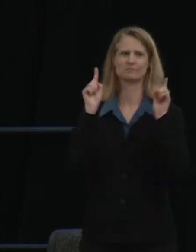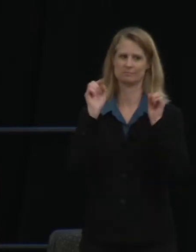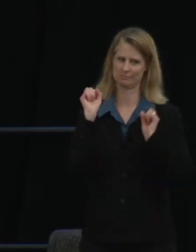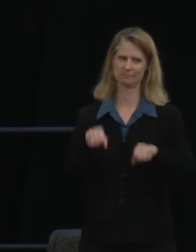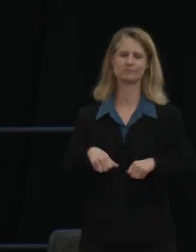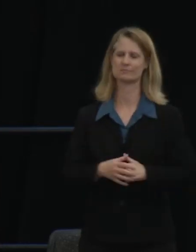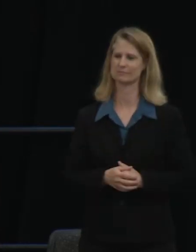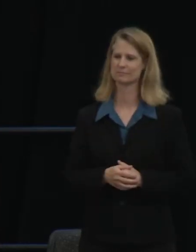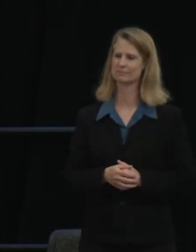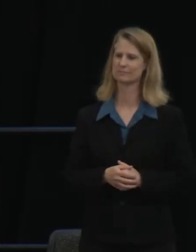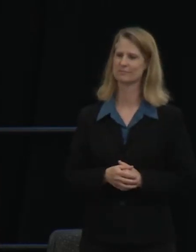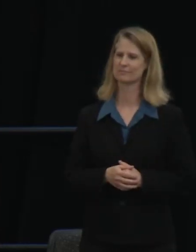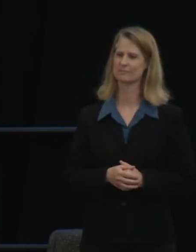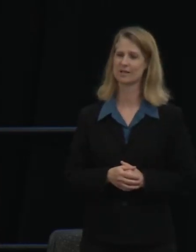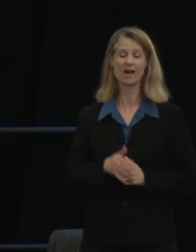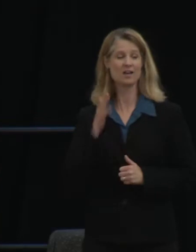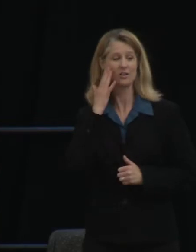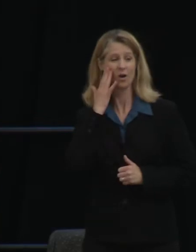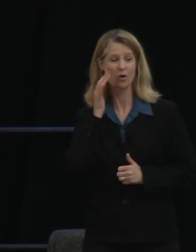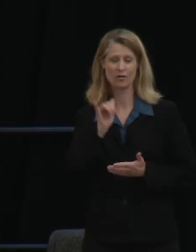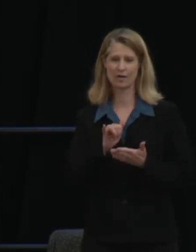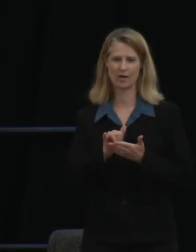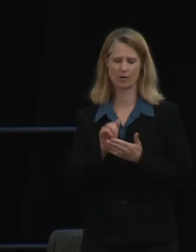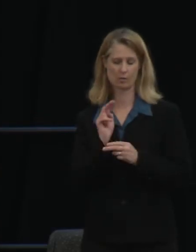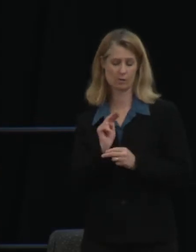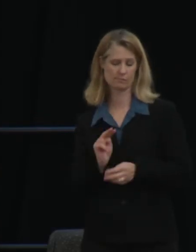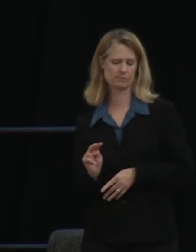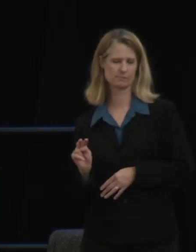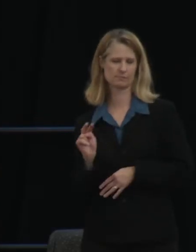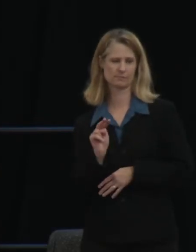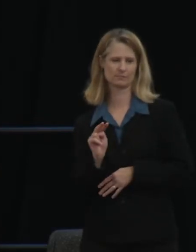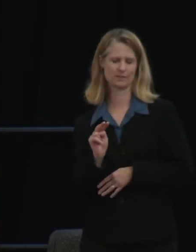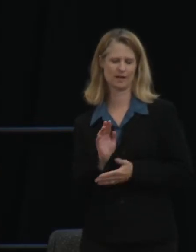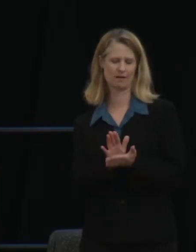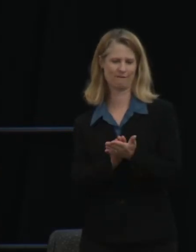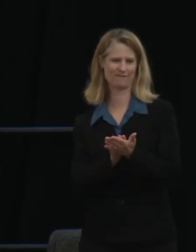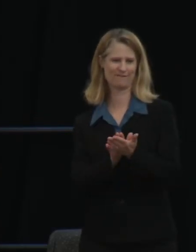and know that we will be watching and cheering you on.